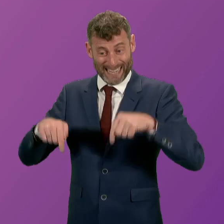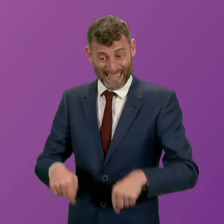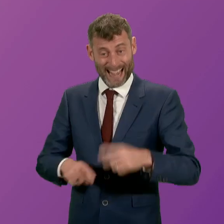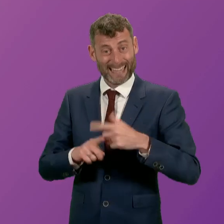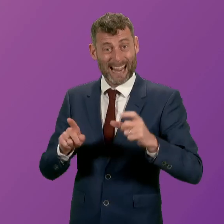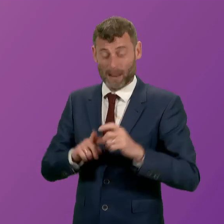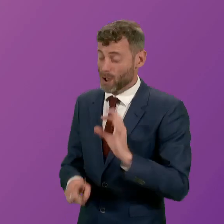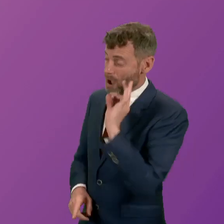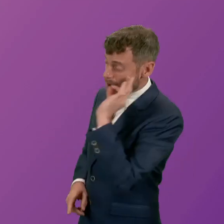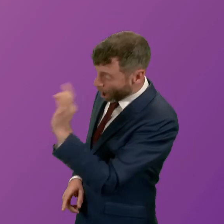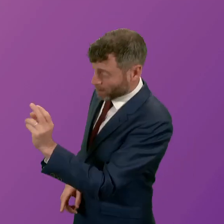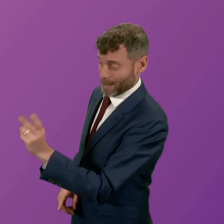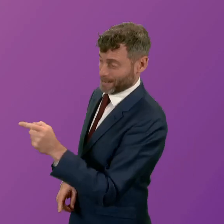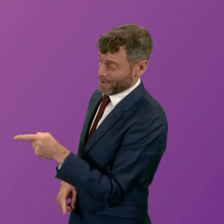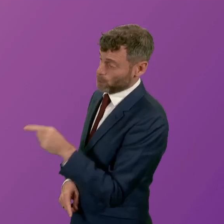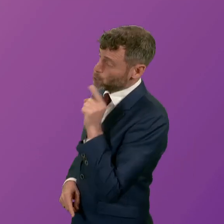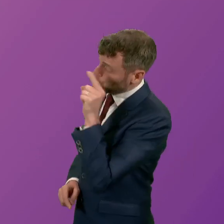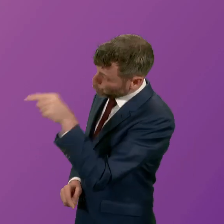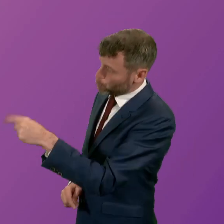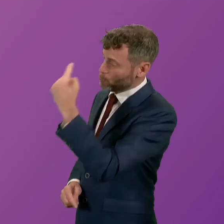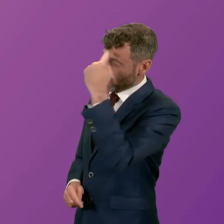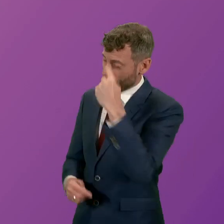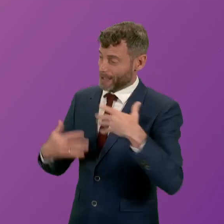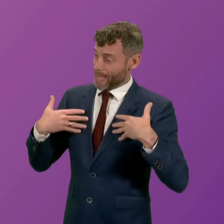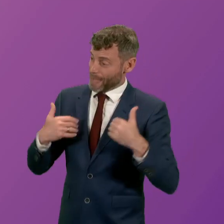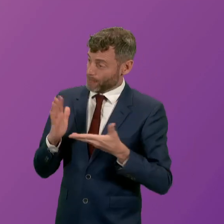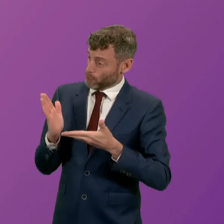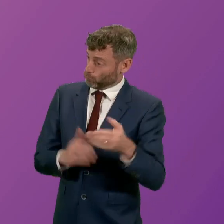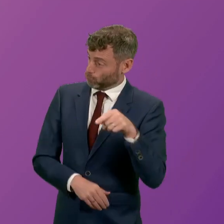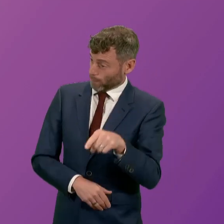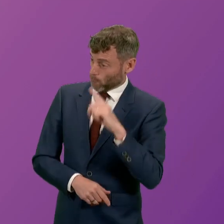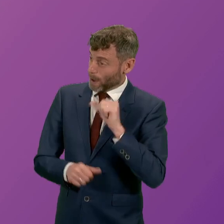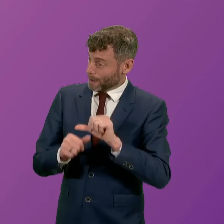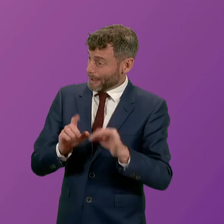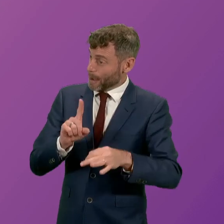Does he think that our health services will be improved by the decisions that are being